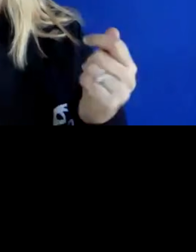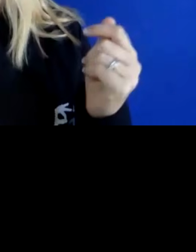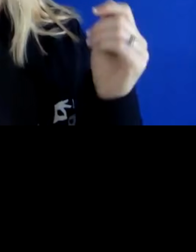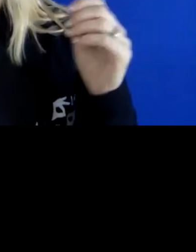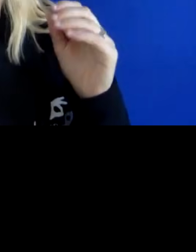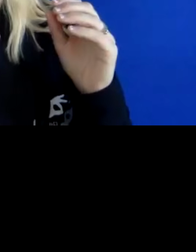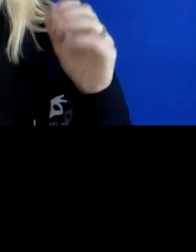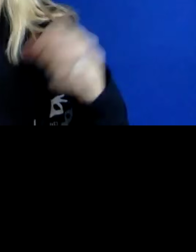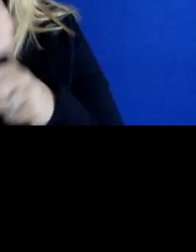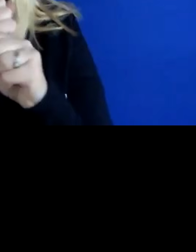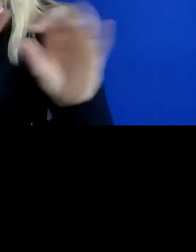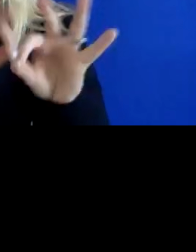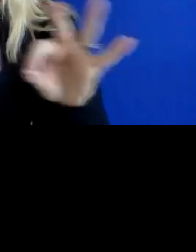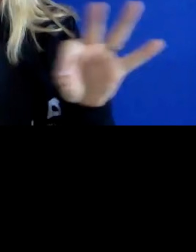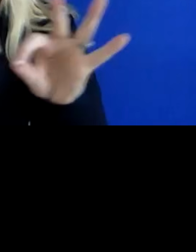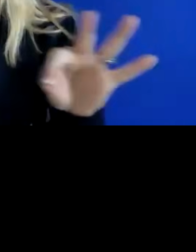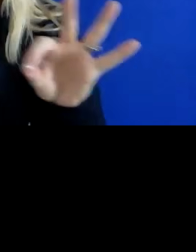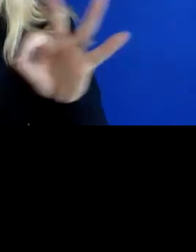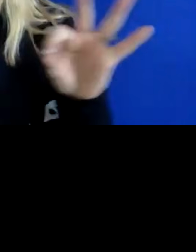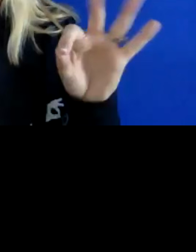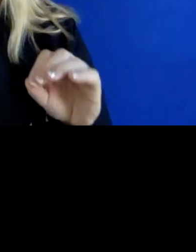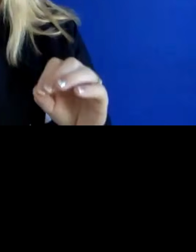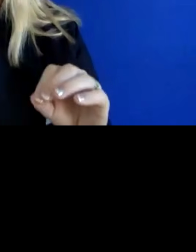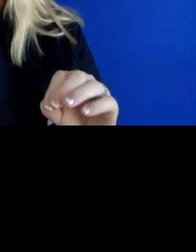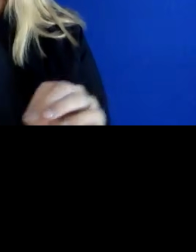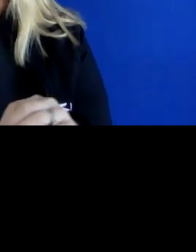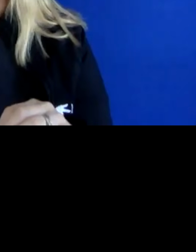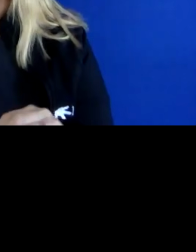that, if you activate it, then you can just get some model,